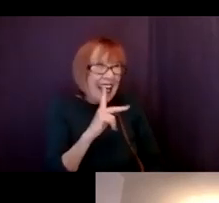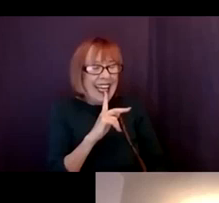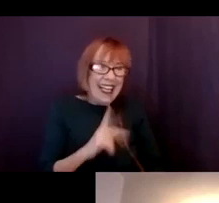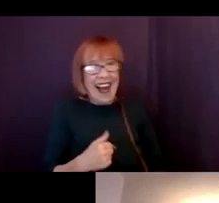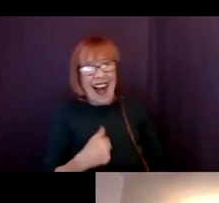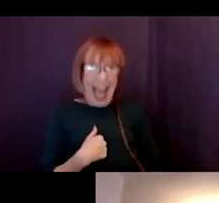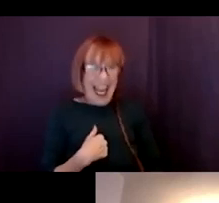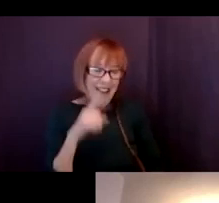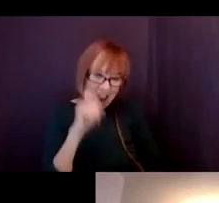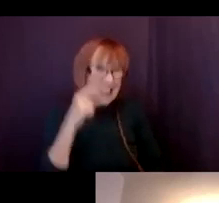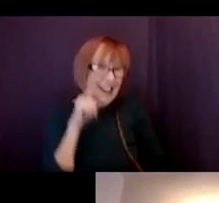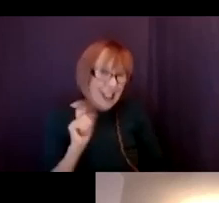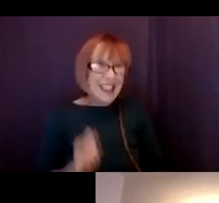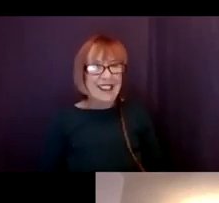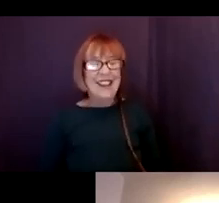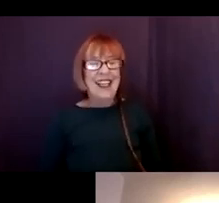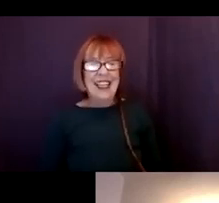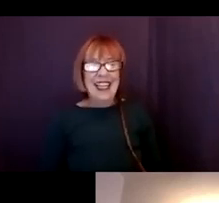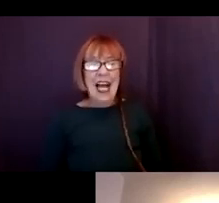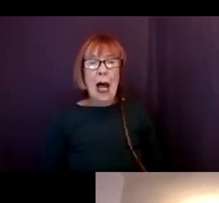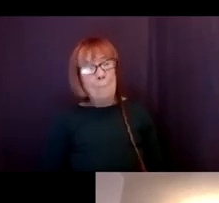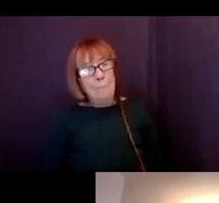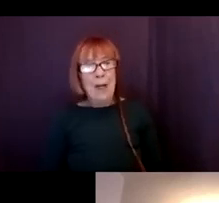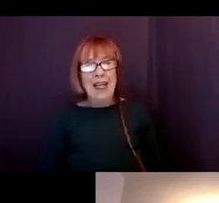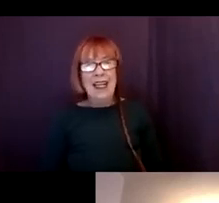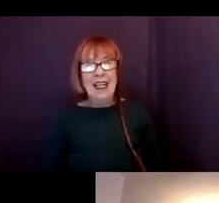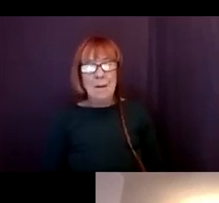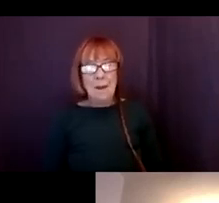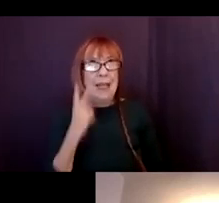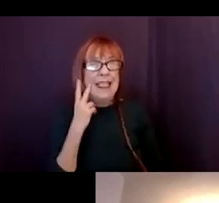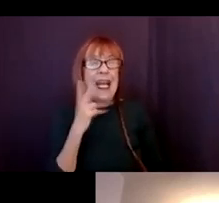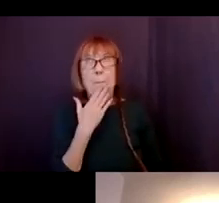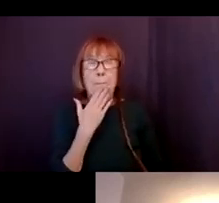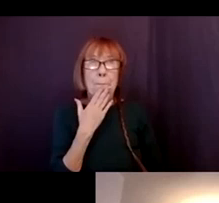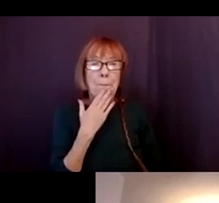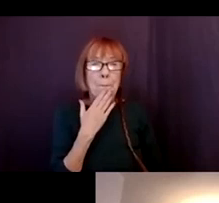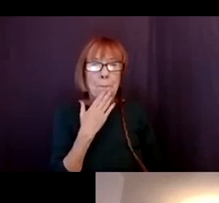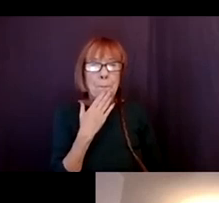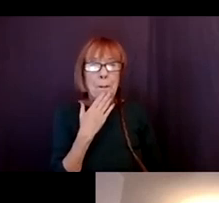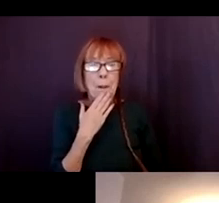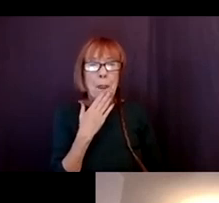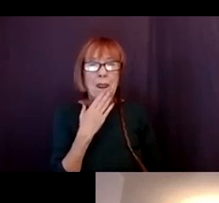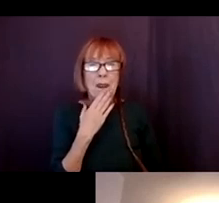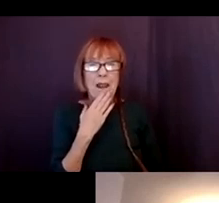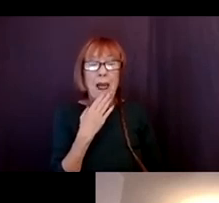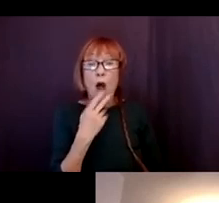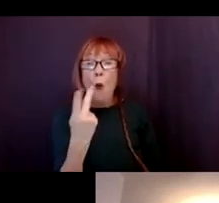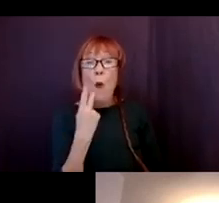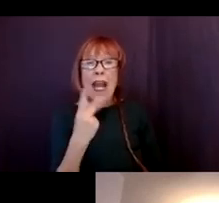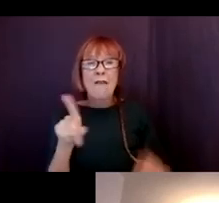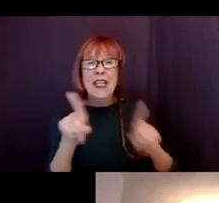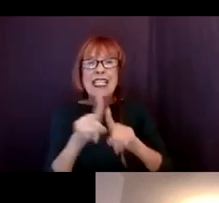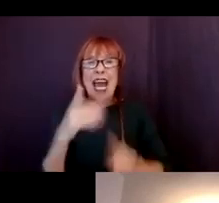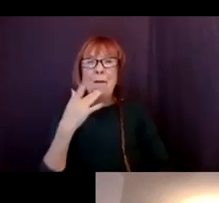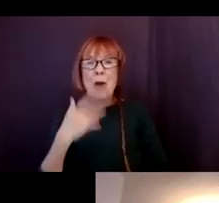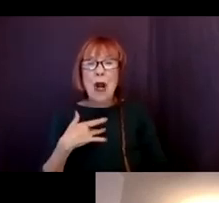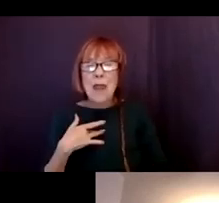Let's see um, we have the same birthday. I was born July 3rd.